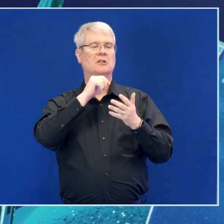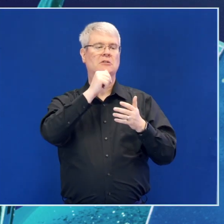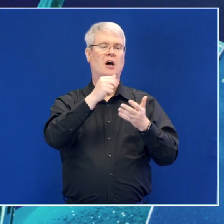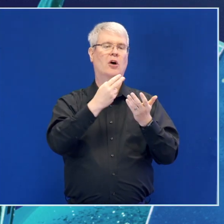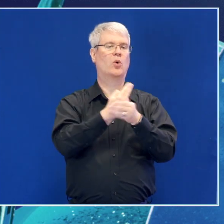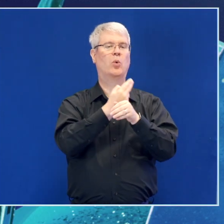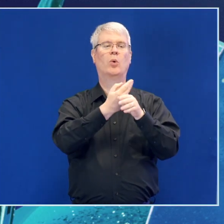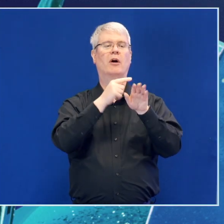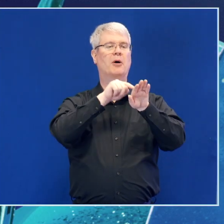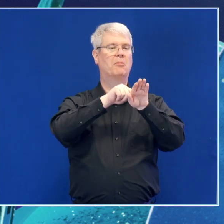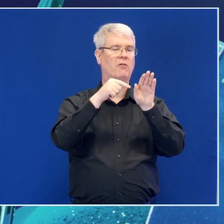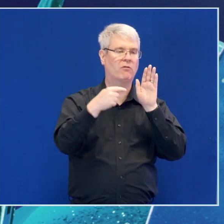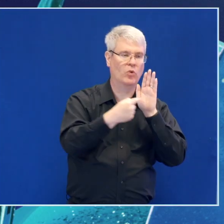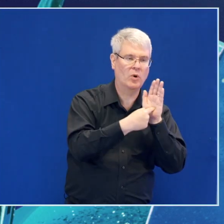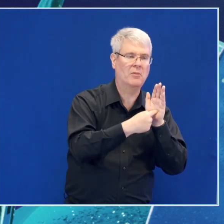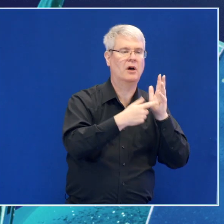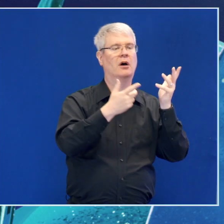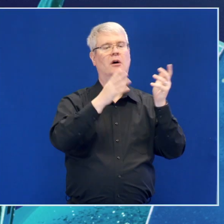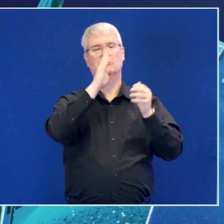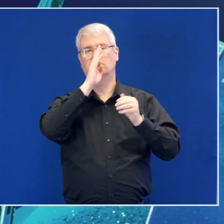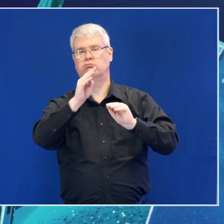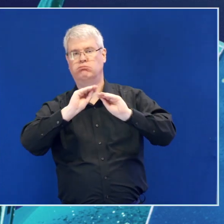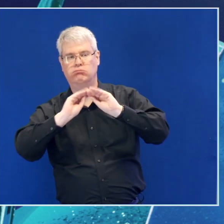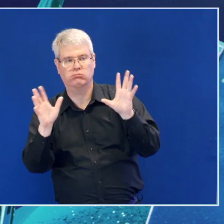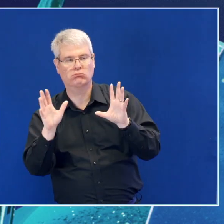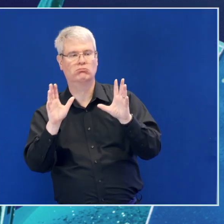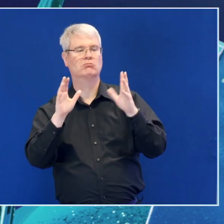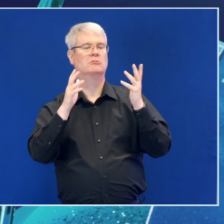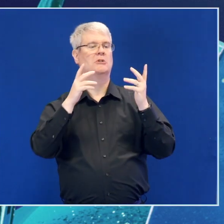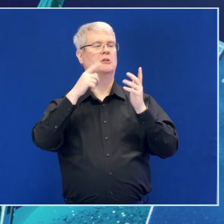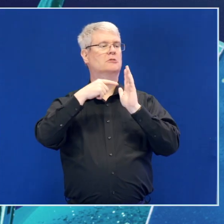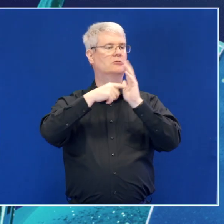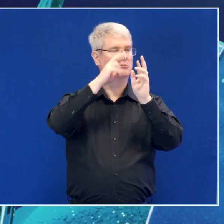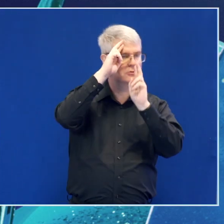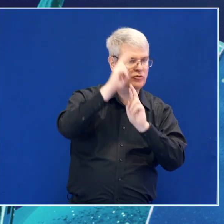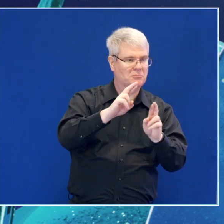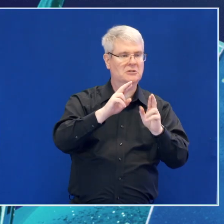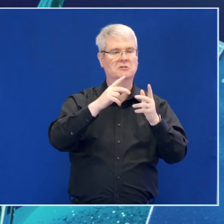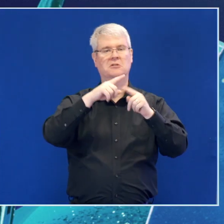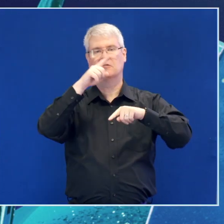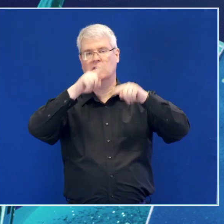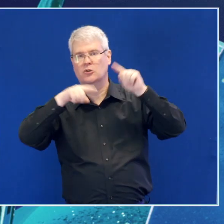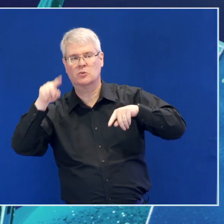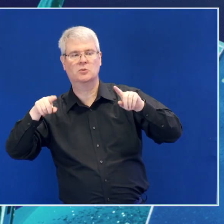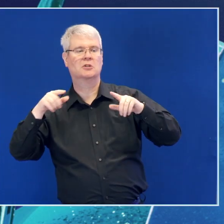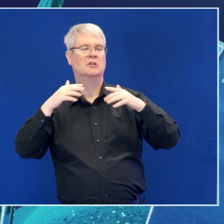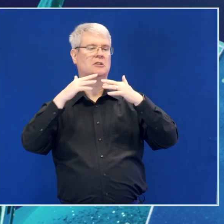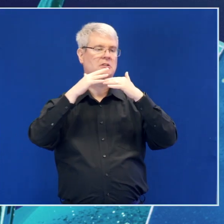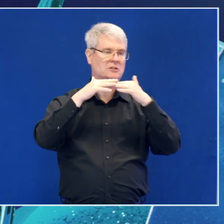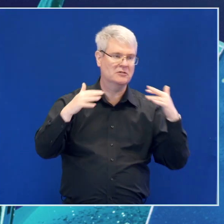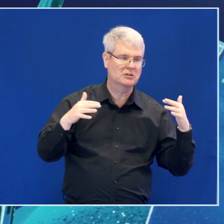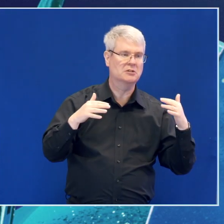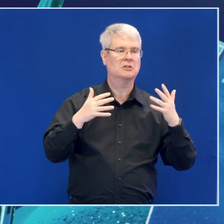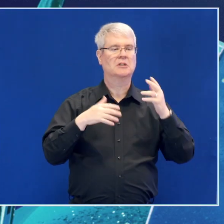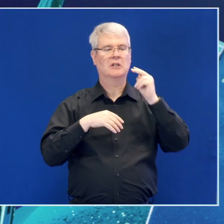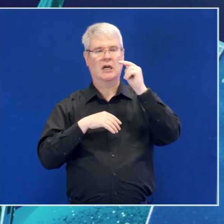Communicate only in English. Respect the diverse needs and experiences of neurodivergent individuals in every response.